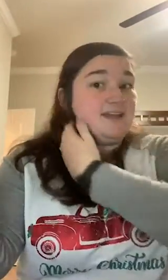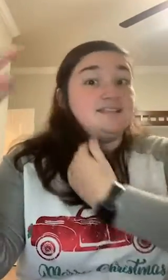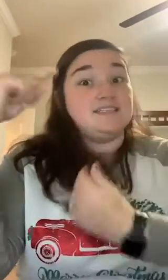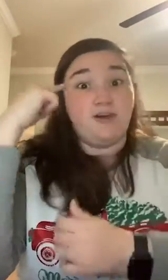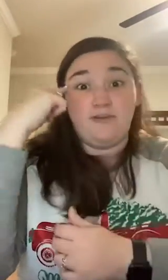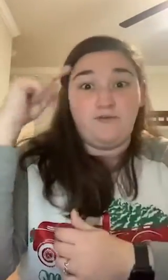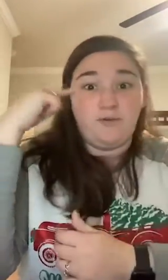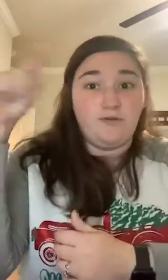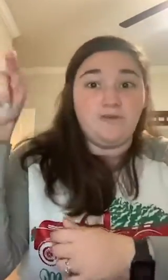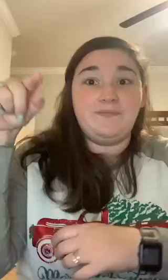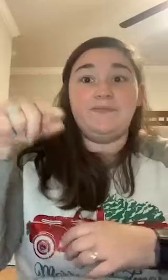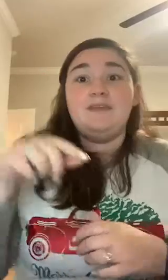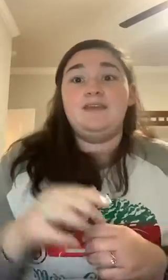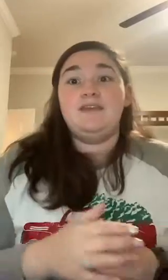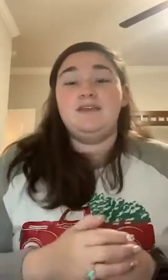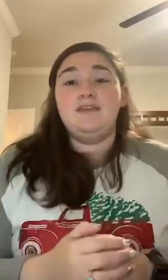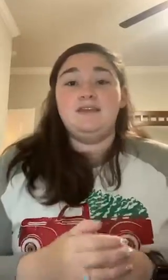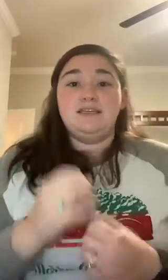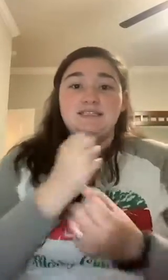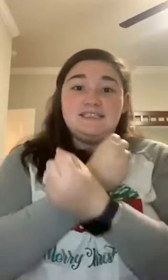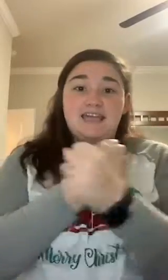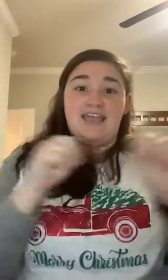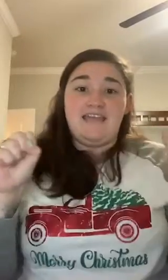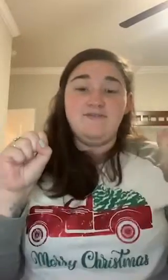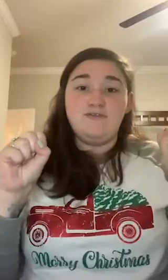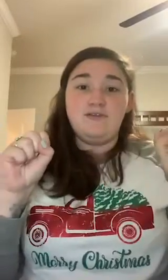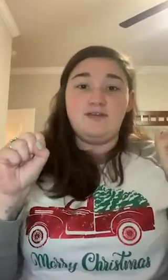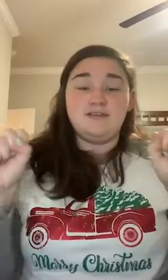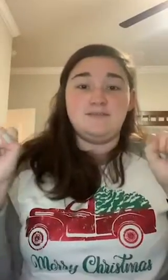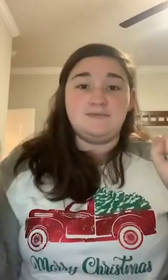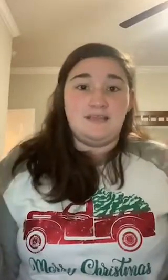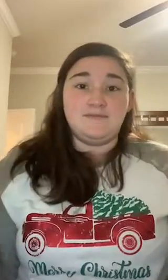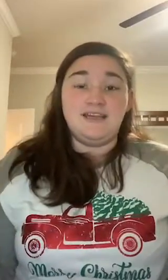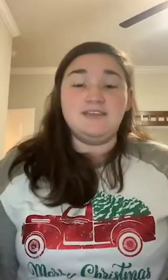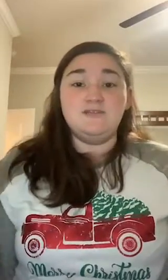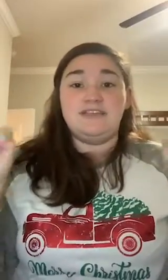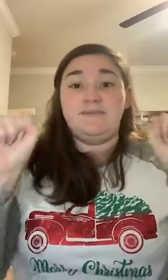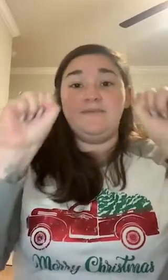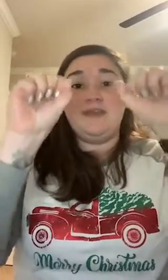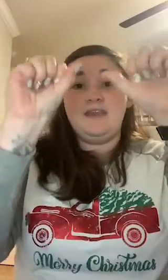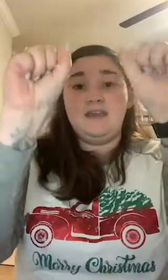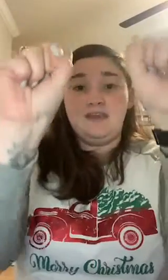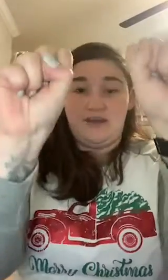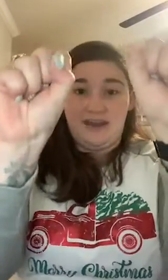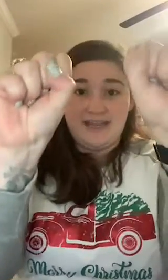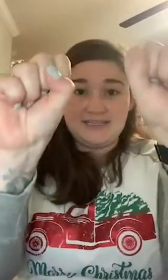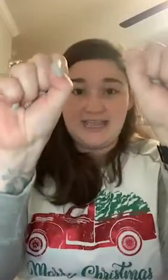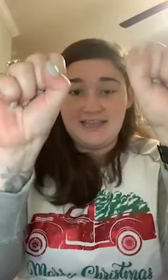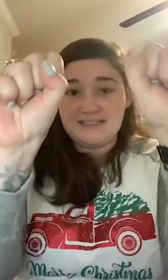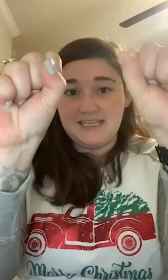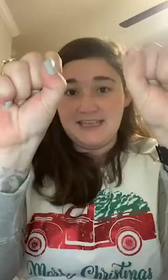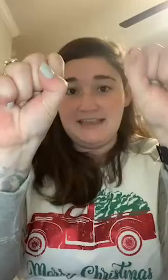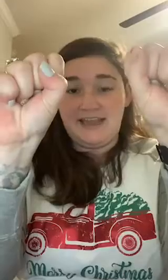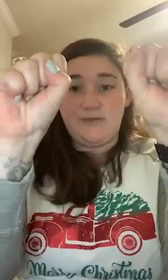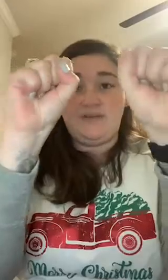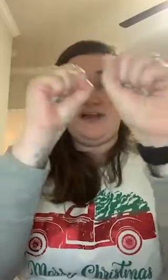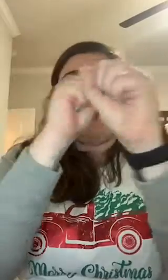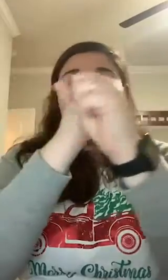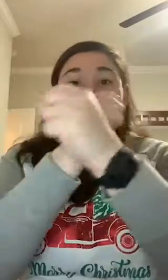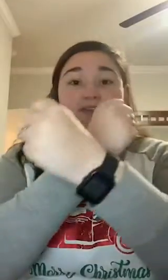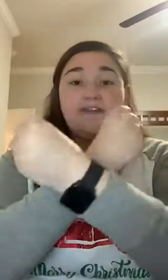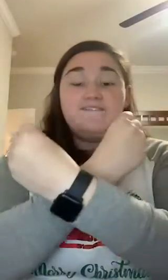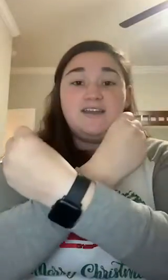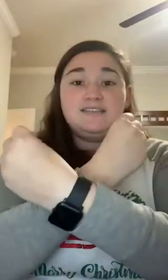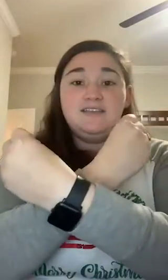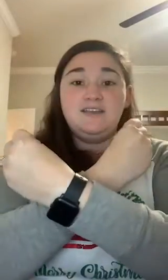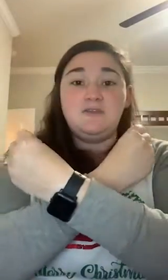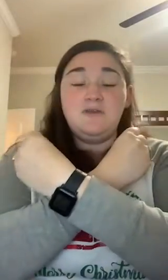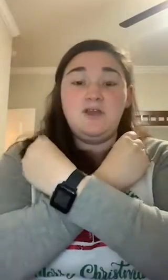it's called for-for. save: same sign as redeem, got S hands again like with love, they're facing you